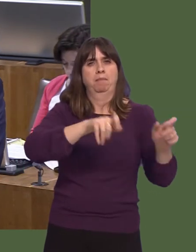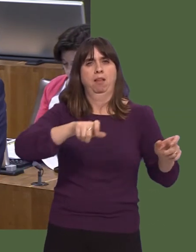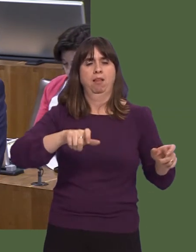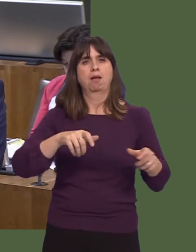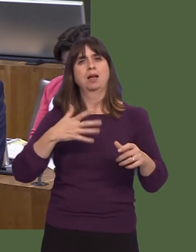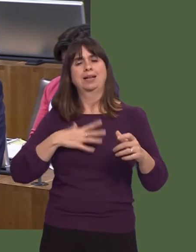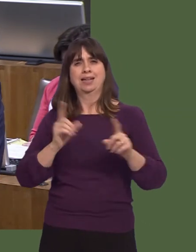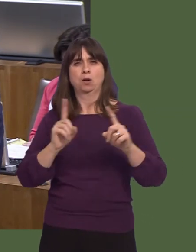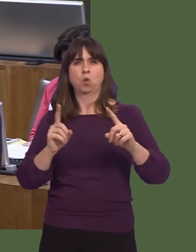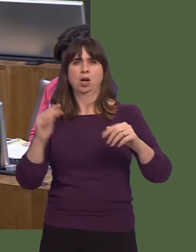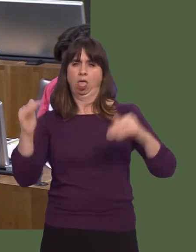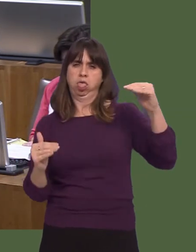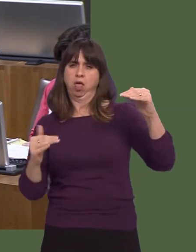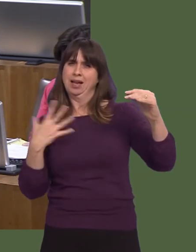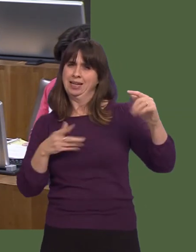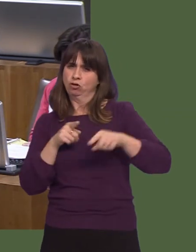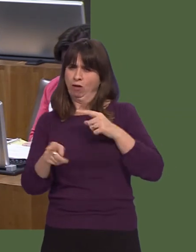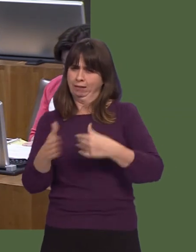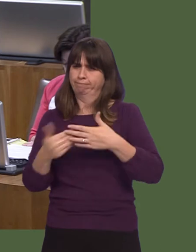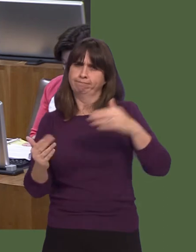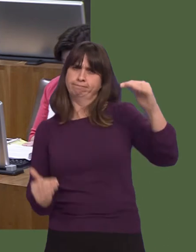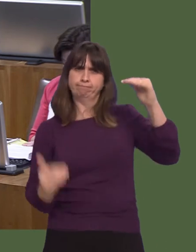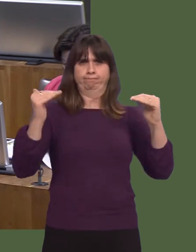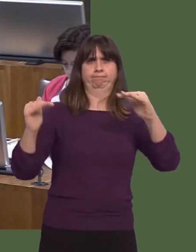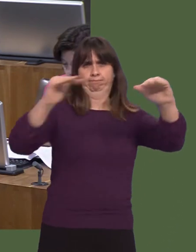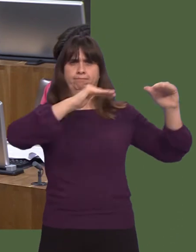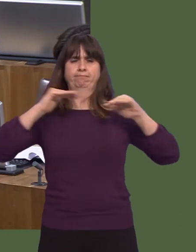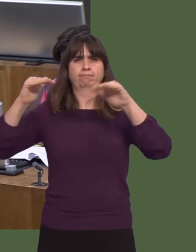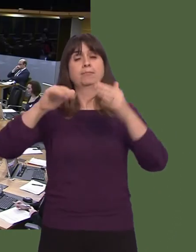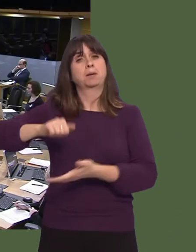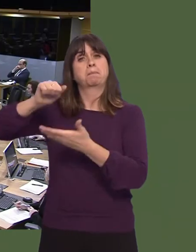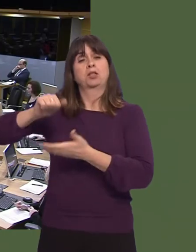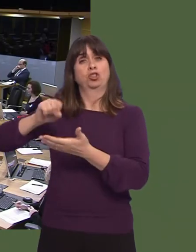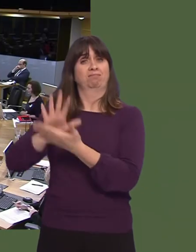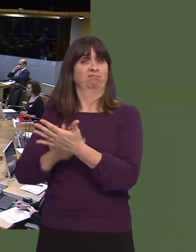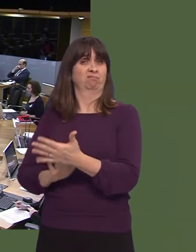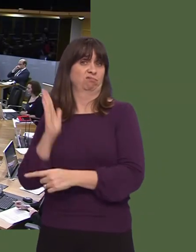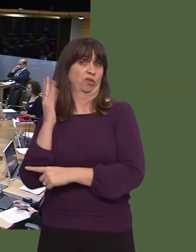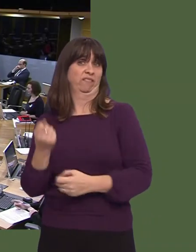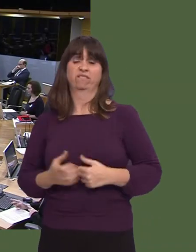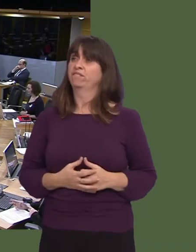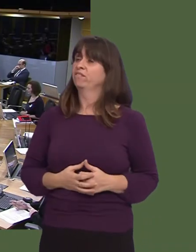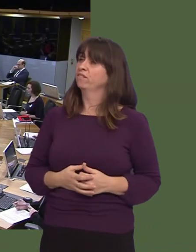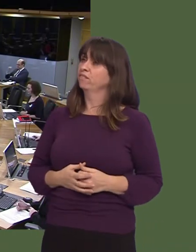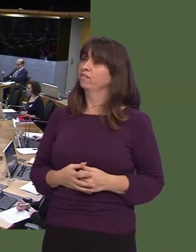and support vulnerable people, and our draft budget, I believe, demonstrates that very commitment. Mark Isherwood AM: Well, thank you. Housing-related